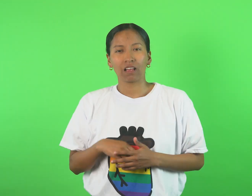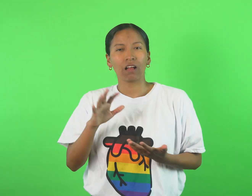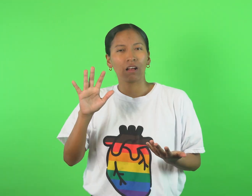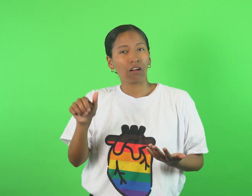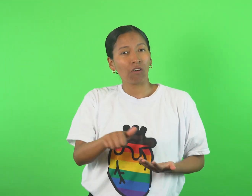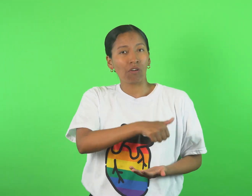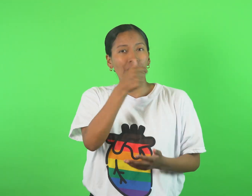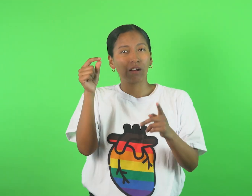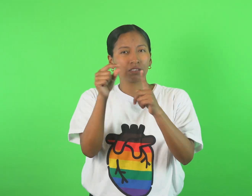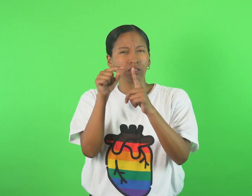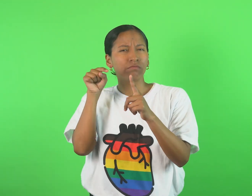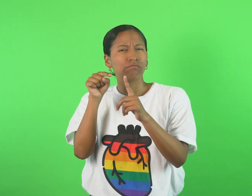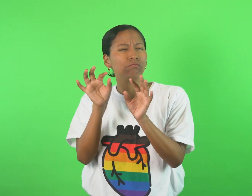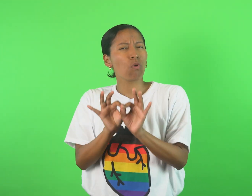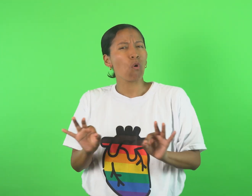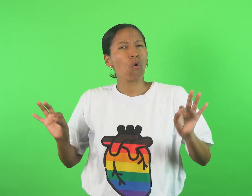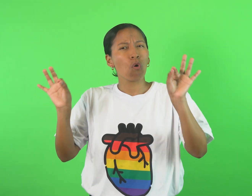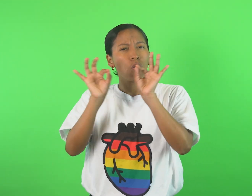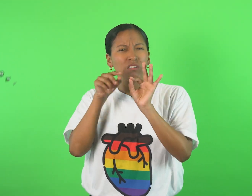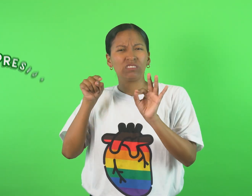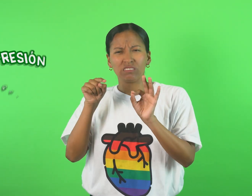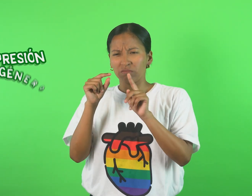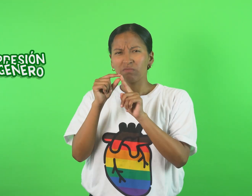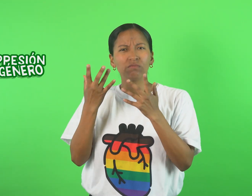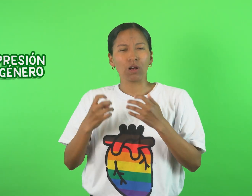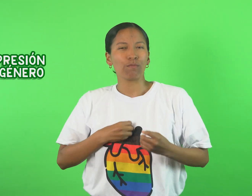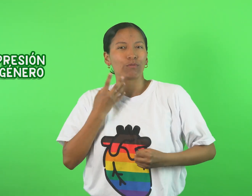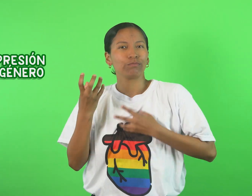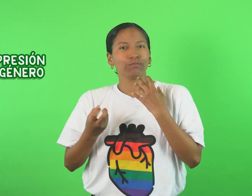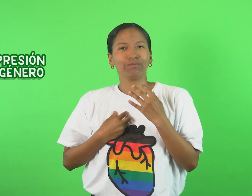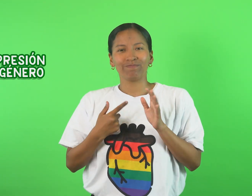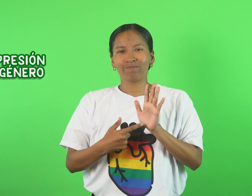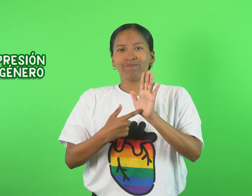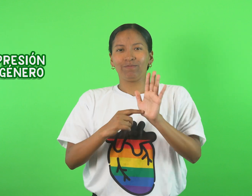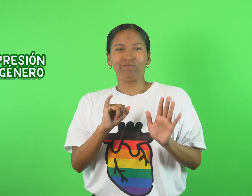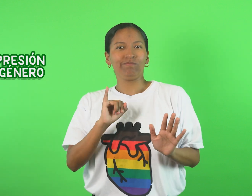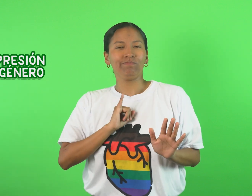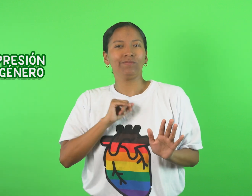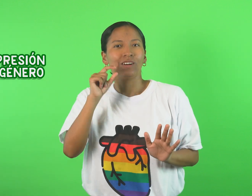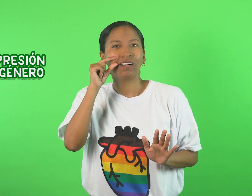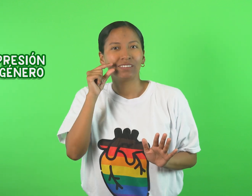Another important term is gender expression,